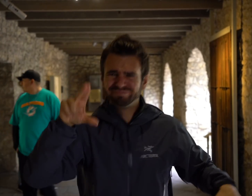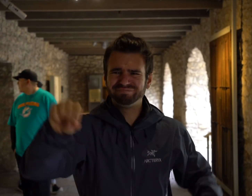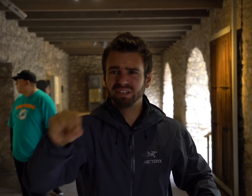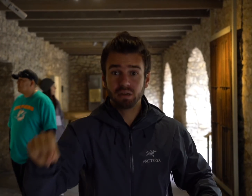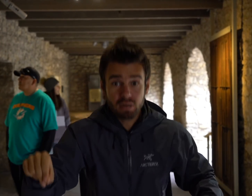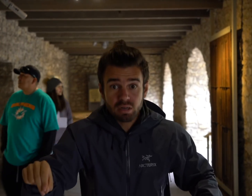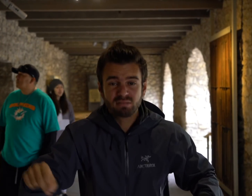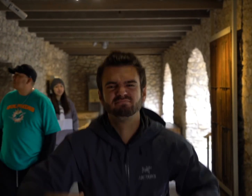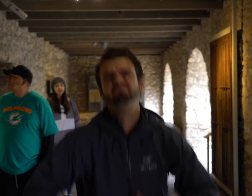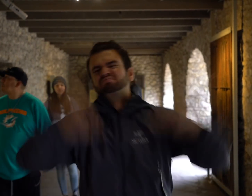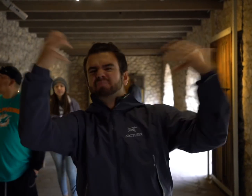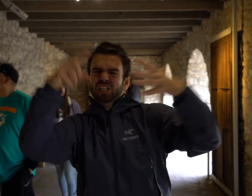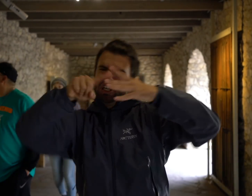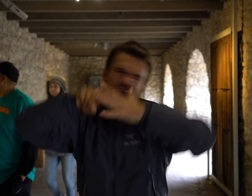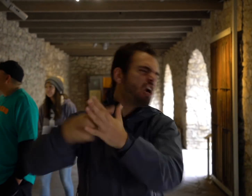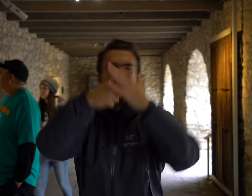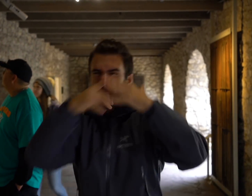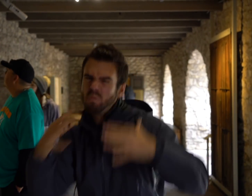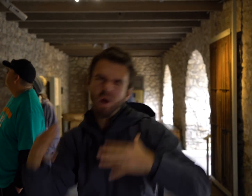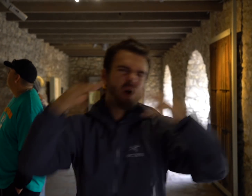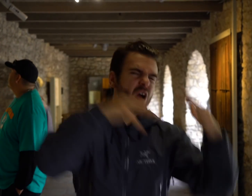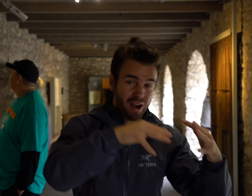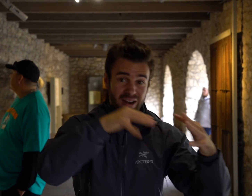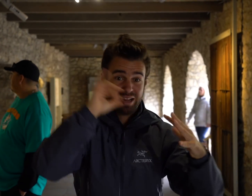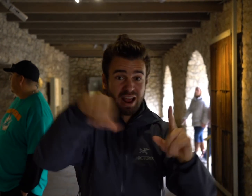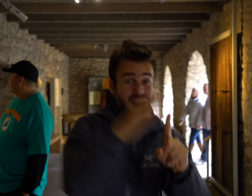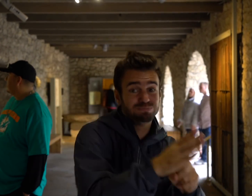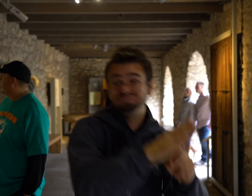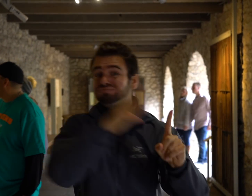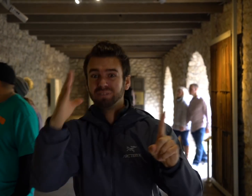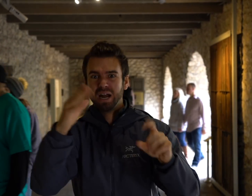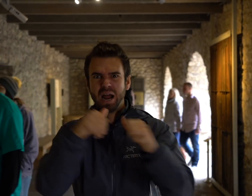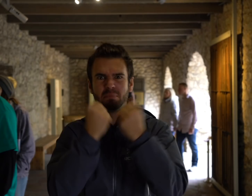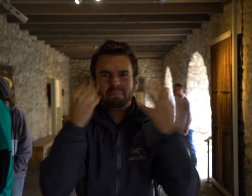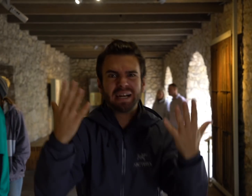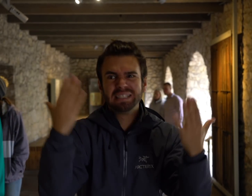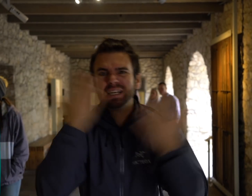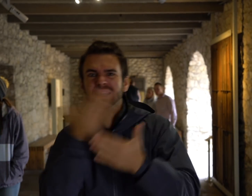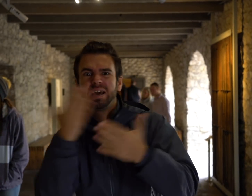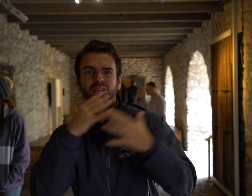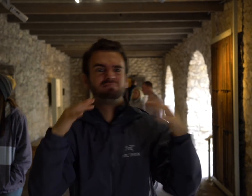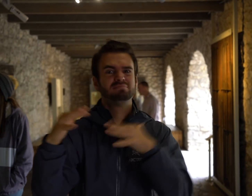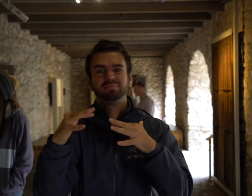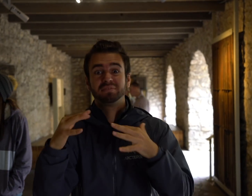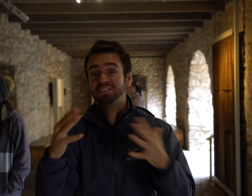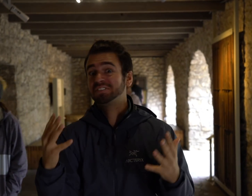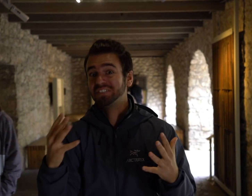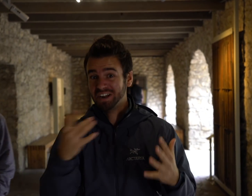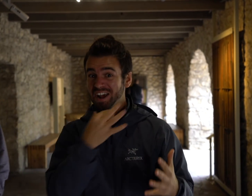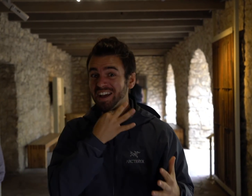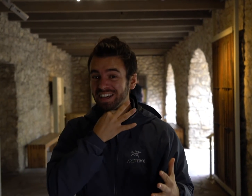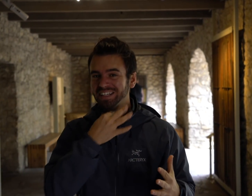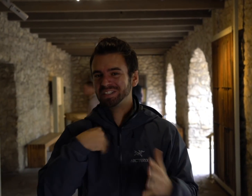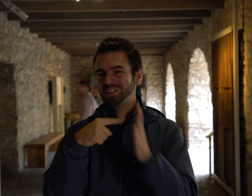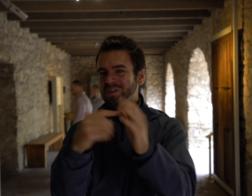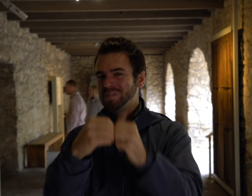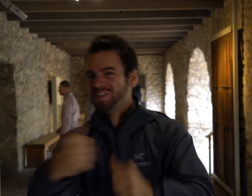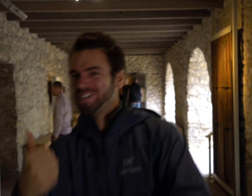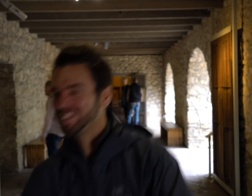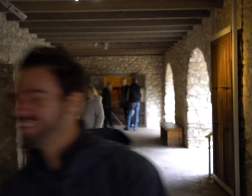They refused to surrender, so the war began. How many days did this war last? I'll tell you more later.